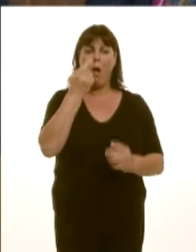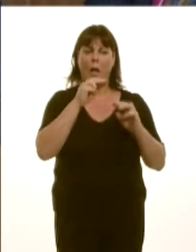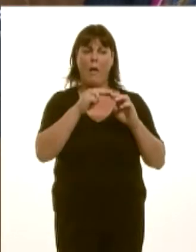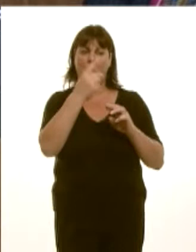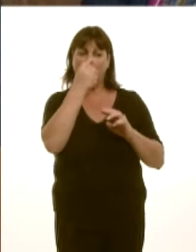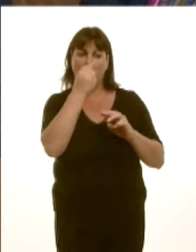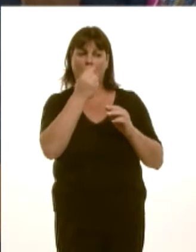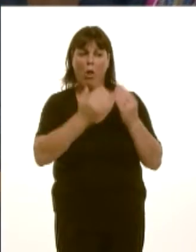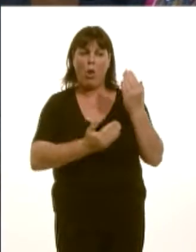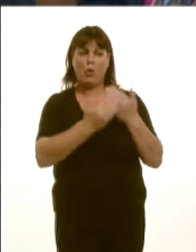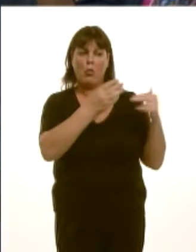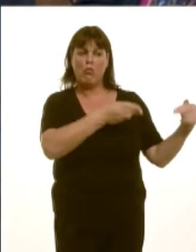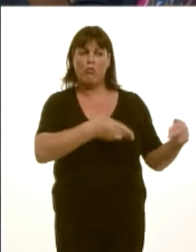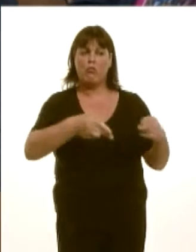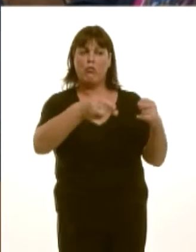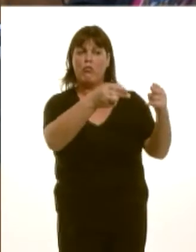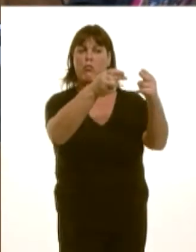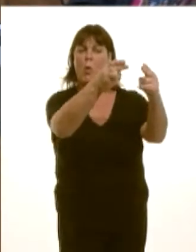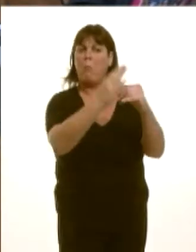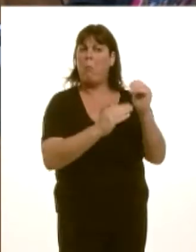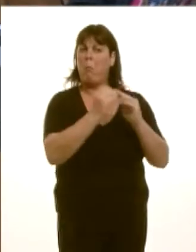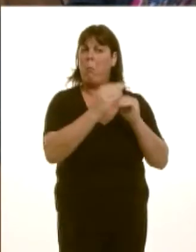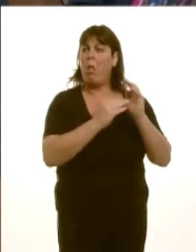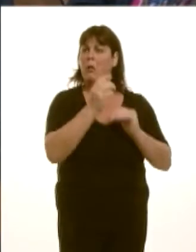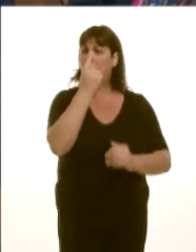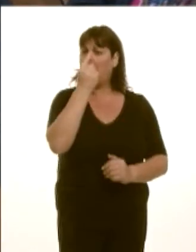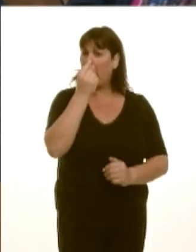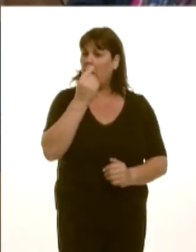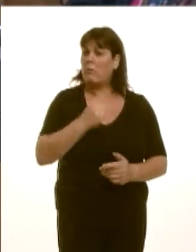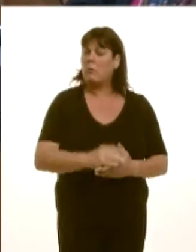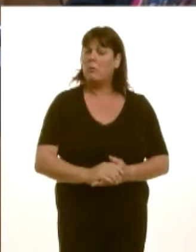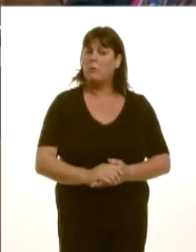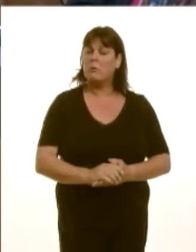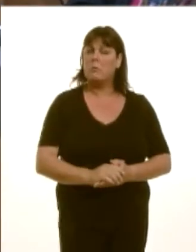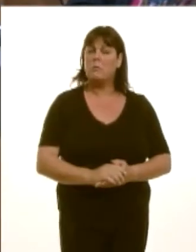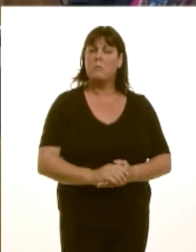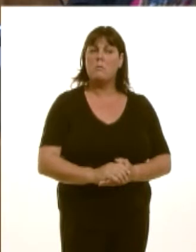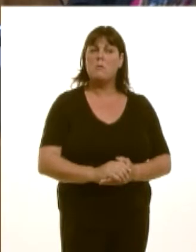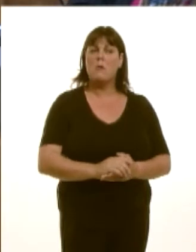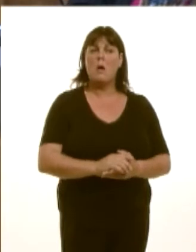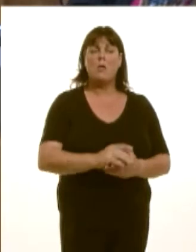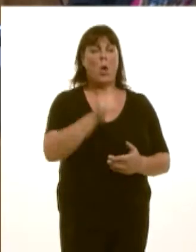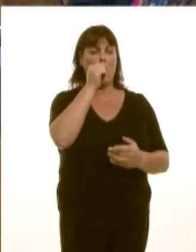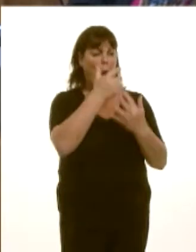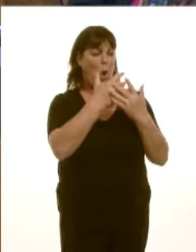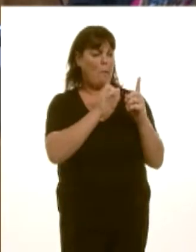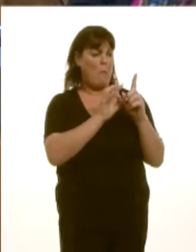that part of Fishguard, to build upon, of course, what we have already done in Fishguard,